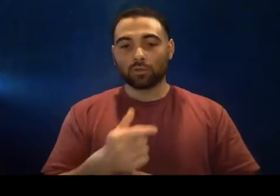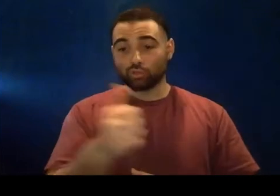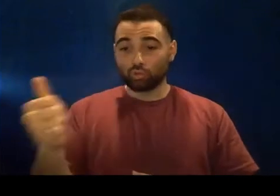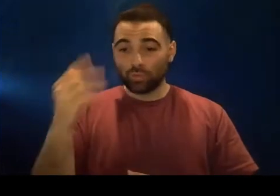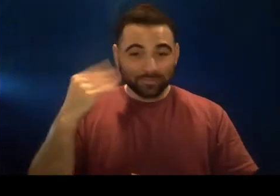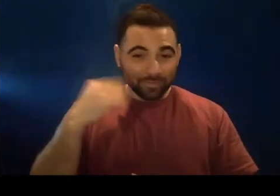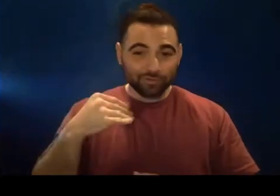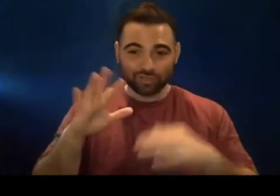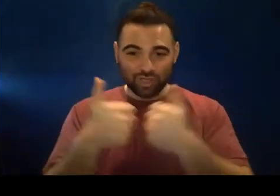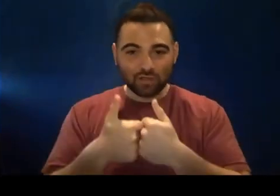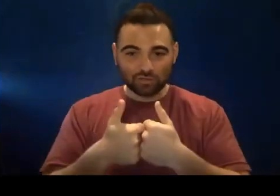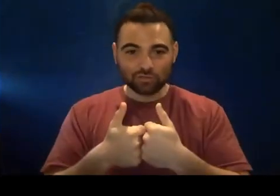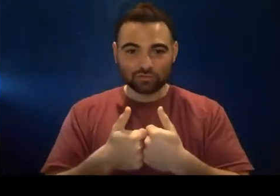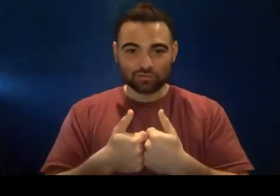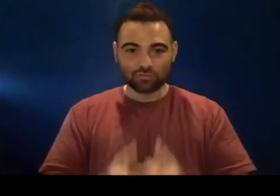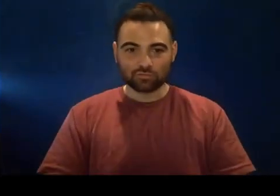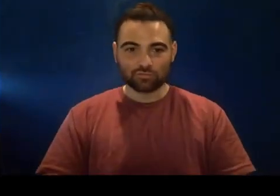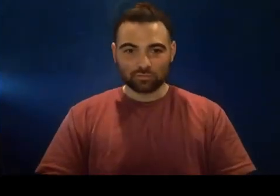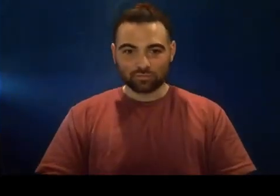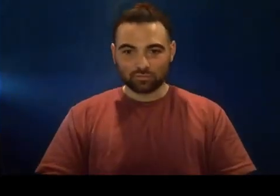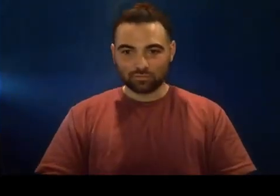that people with disabilities that are experiencing as well.